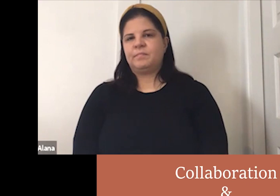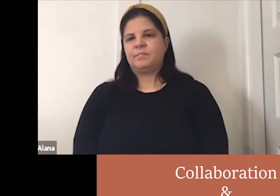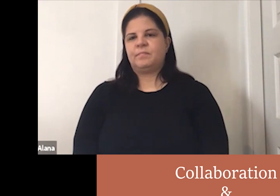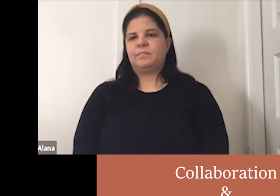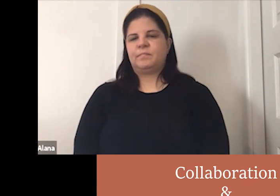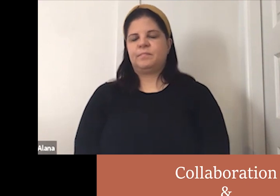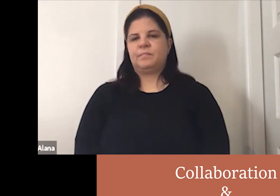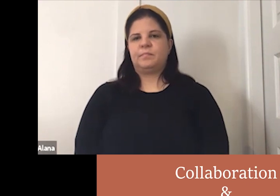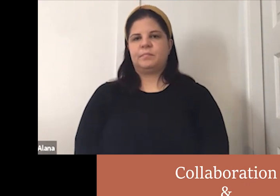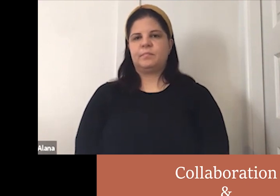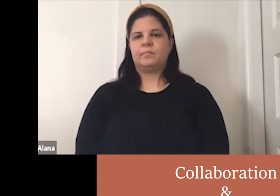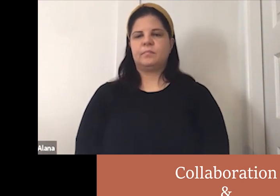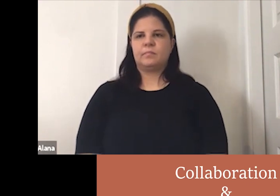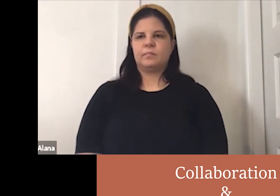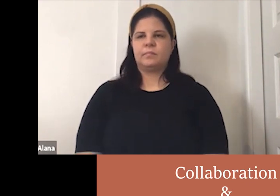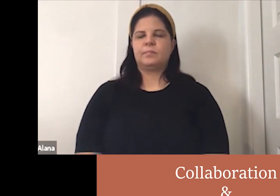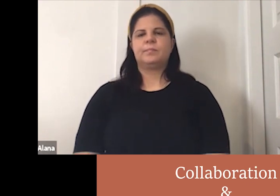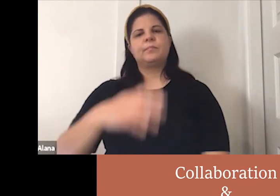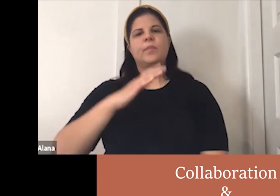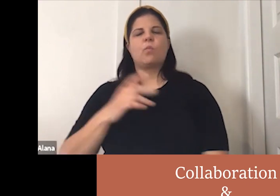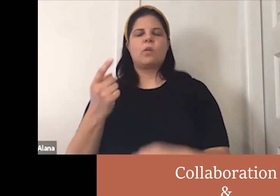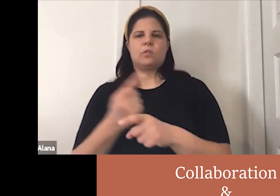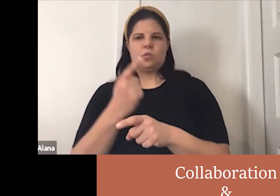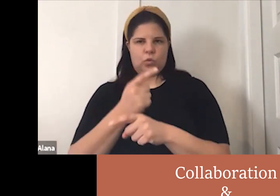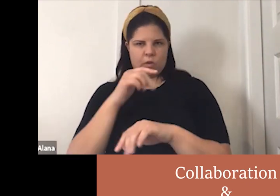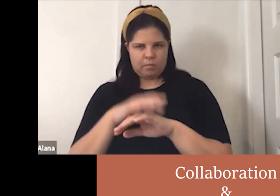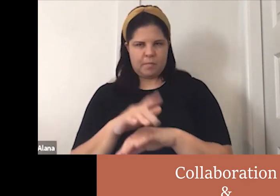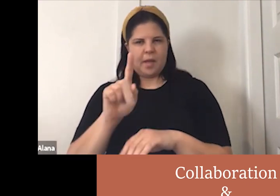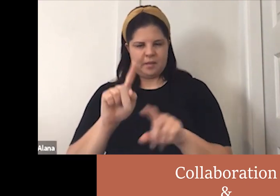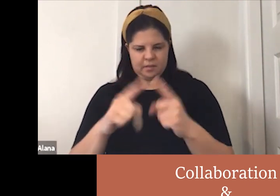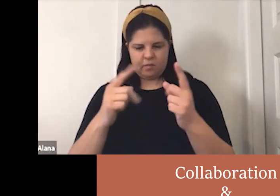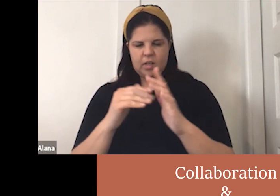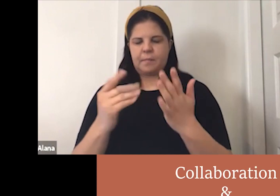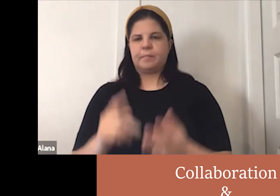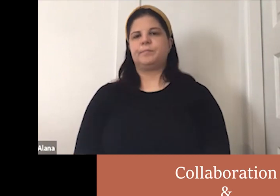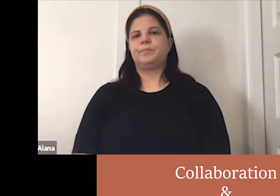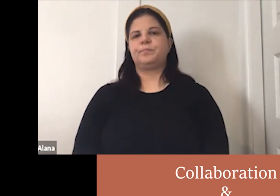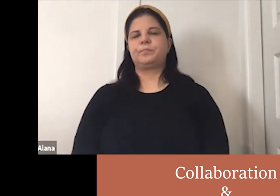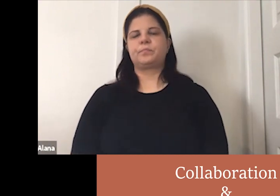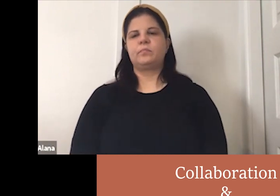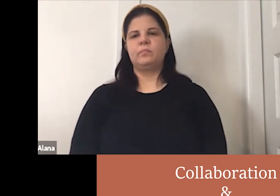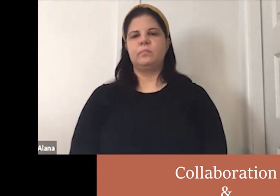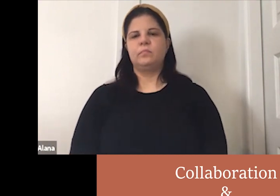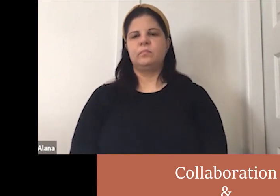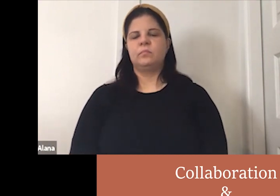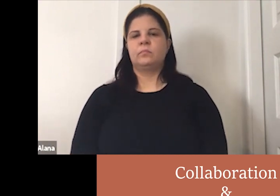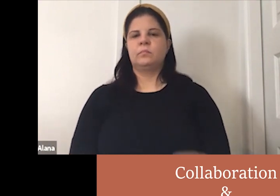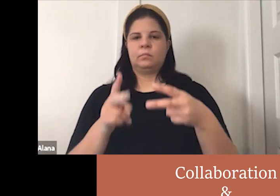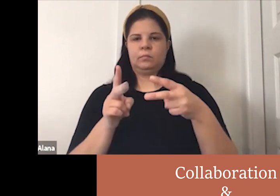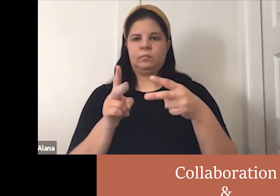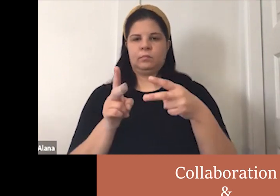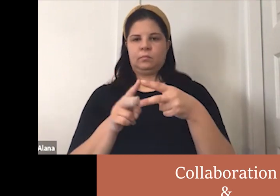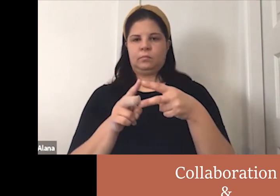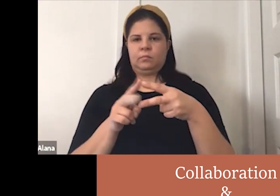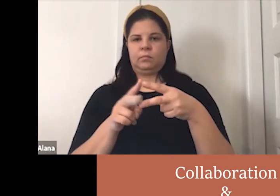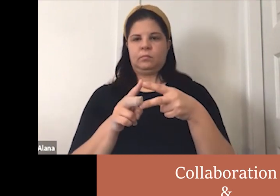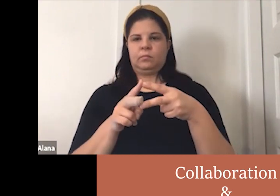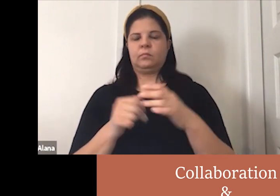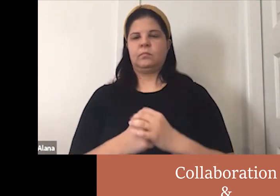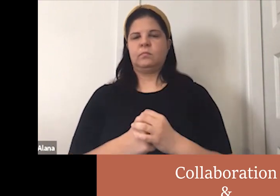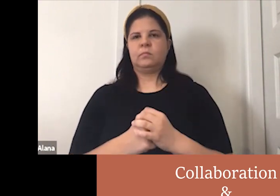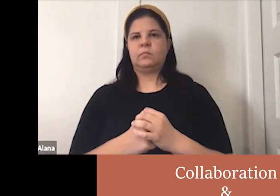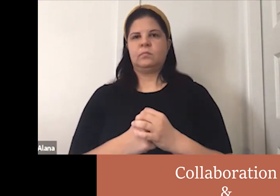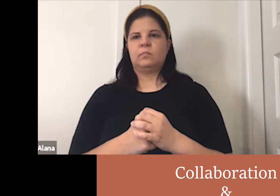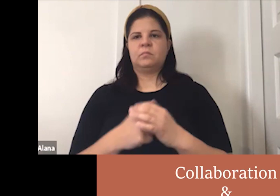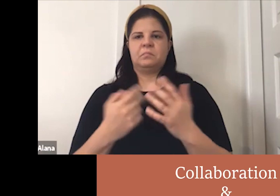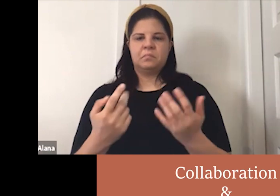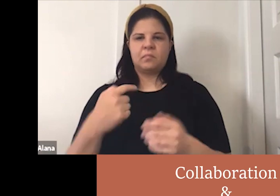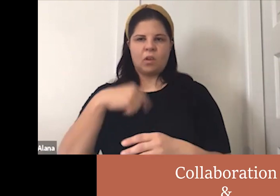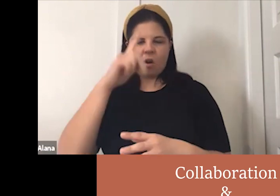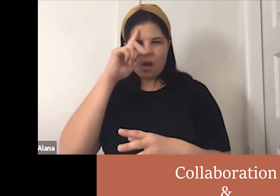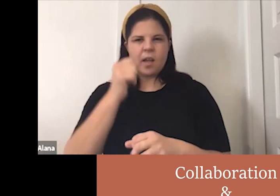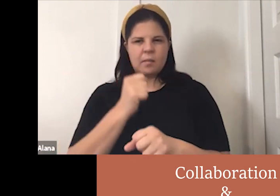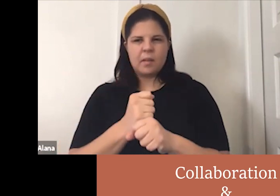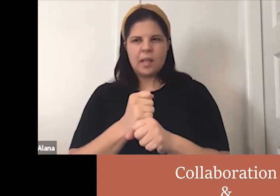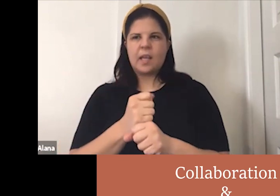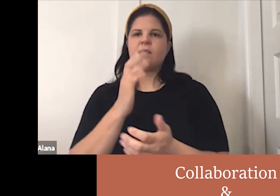What I would like to talk about now are two things that are, I believe, absolutely essential